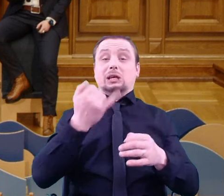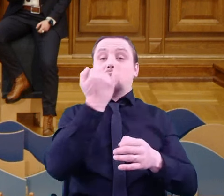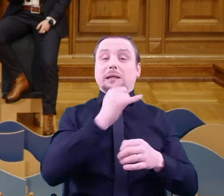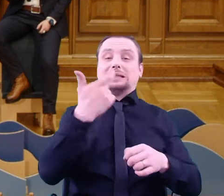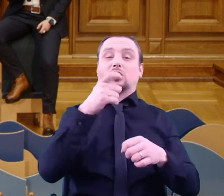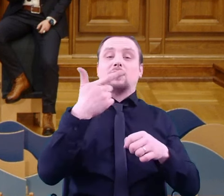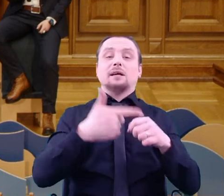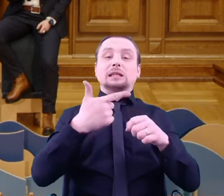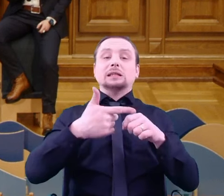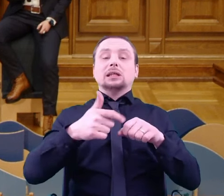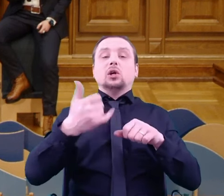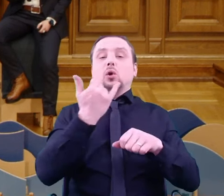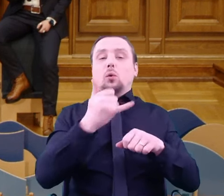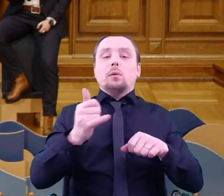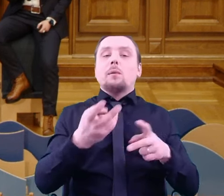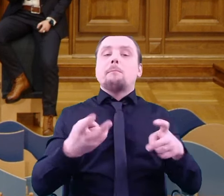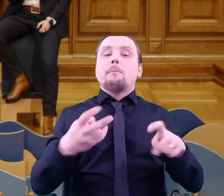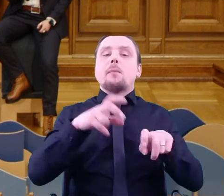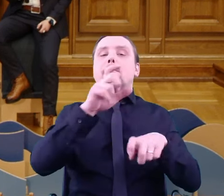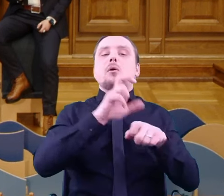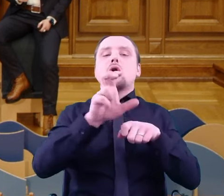of the founding of our university, Gdańsk University of Technology.